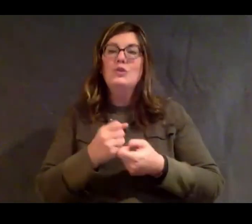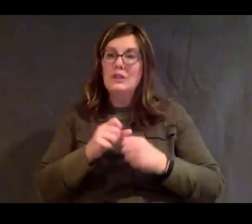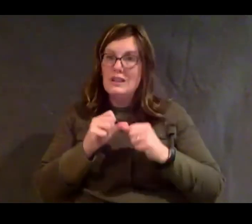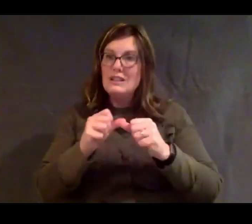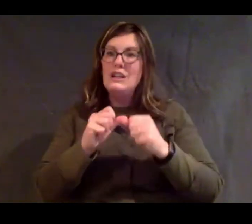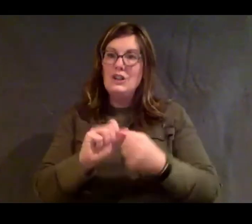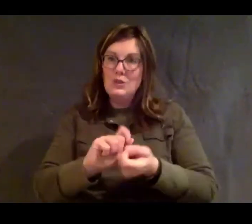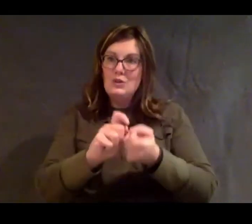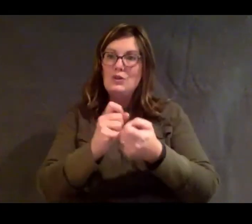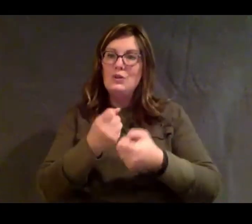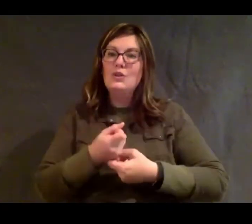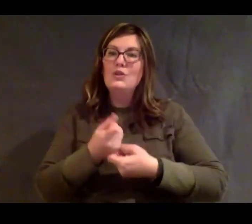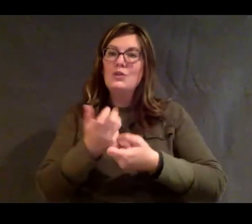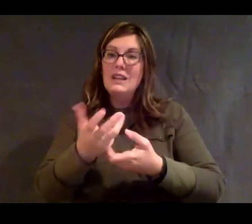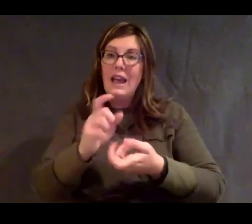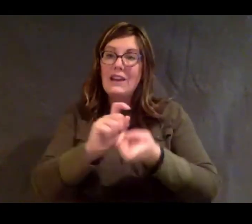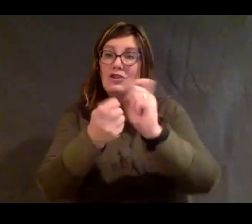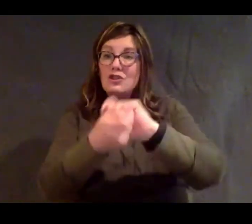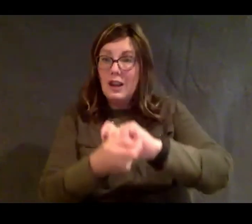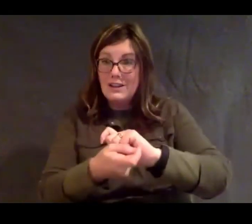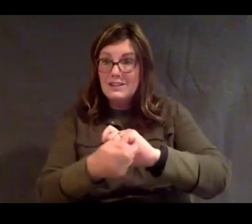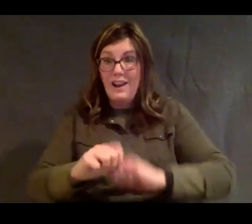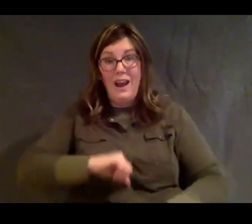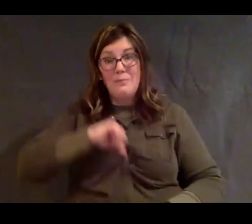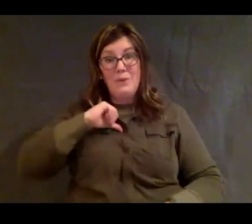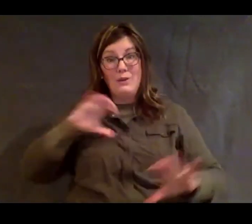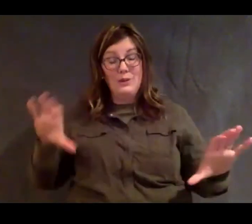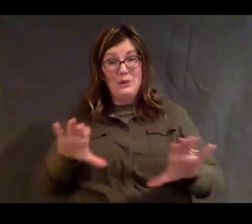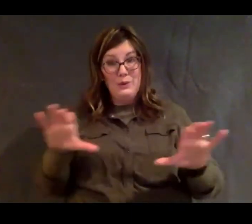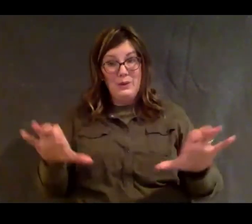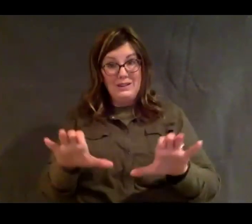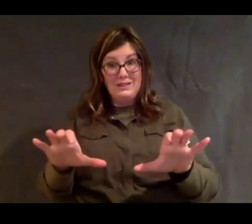proud to do it with some of my friends who we started these organizations with i know you'll